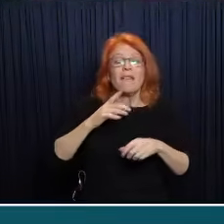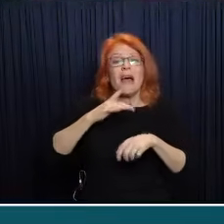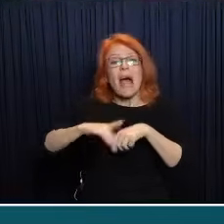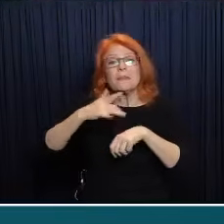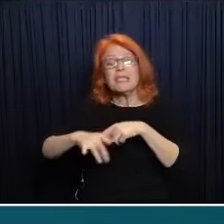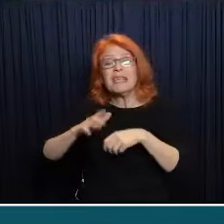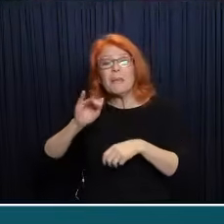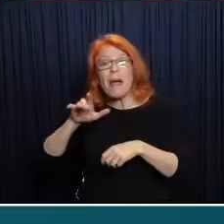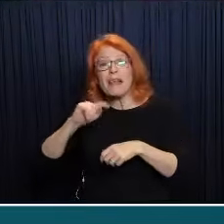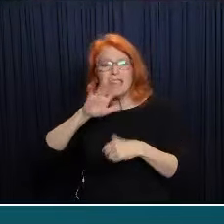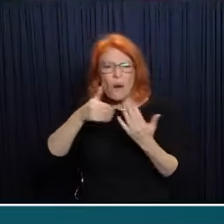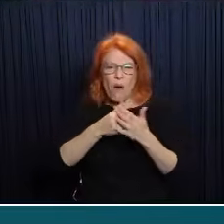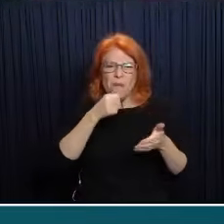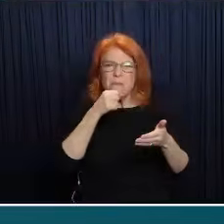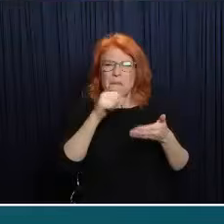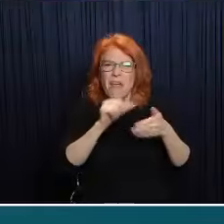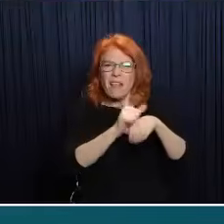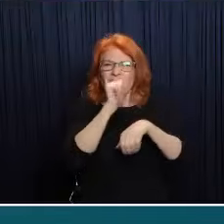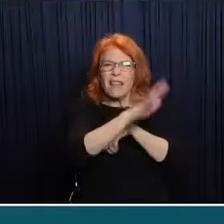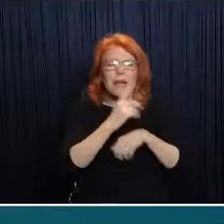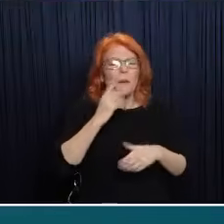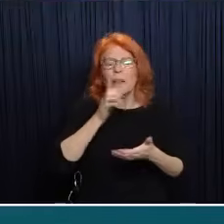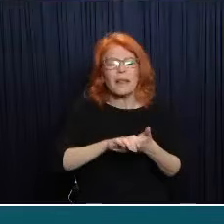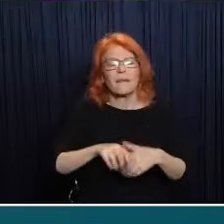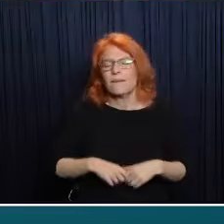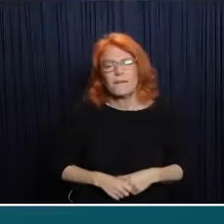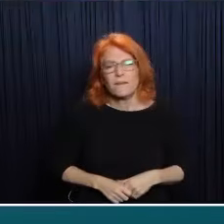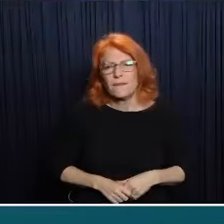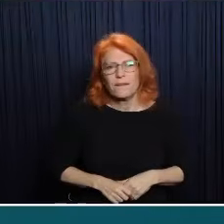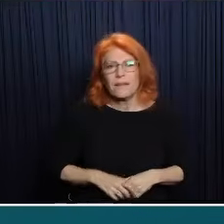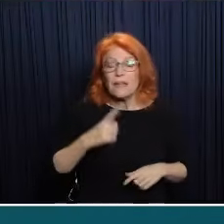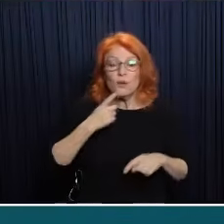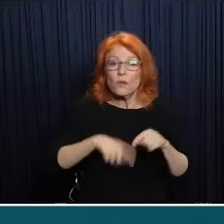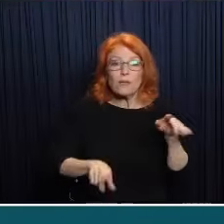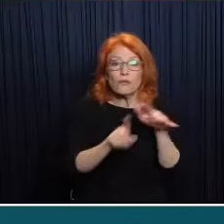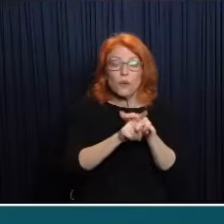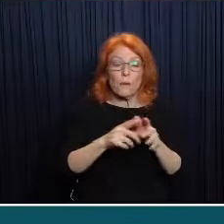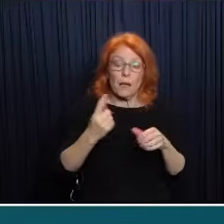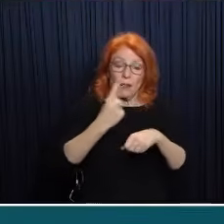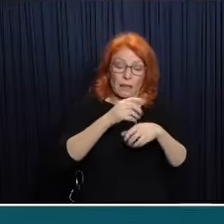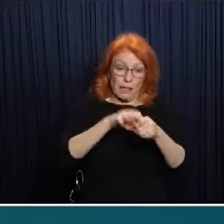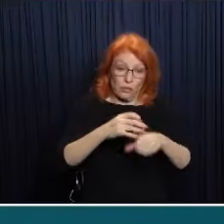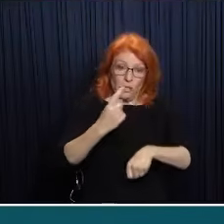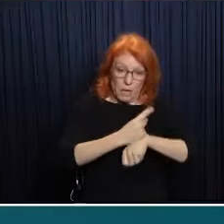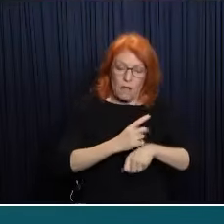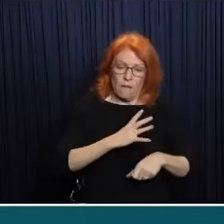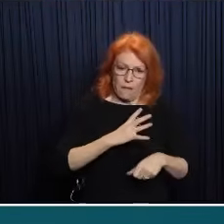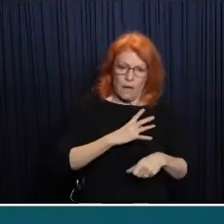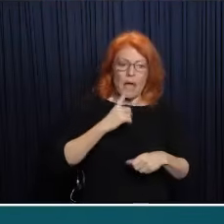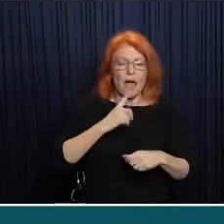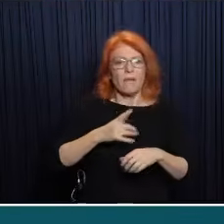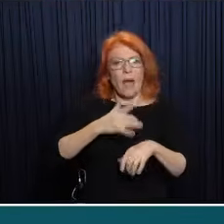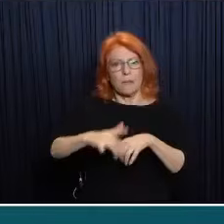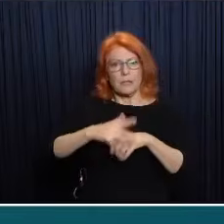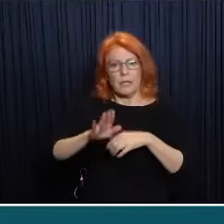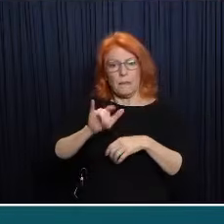SHOULD GO BACK TO ONE DAY VOTE. IF YOU CAN'T VOTE WE SHOULD HAVE